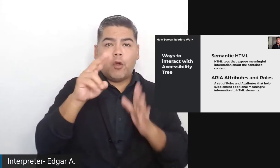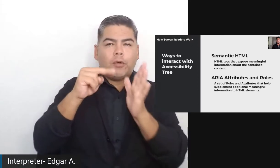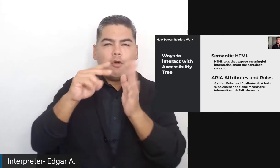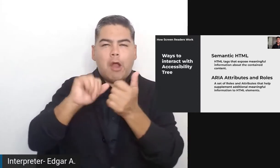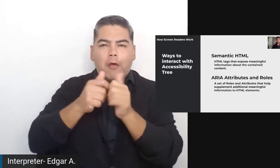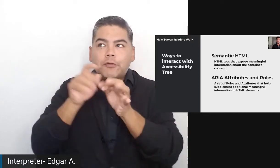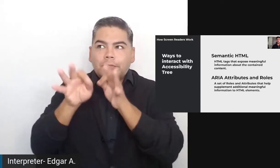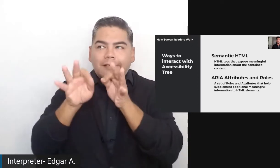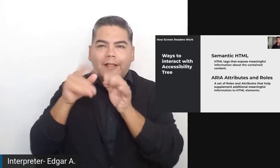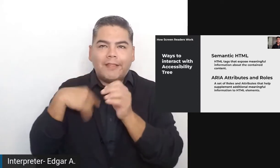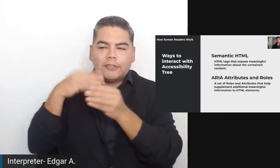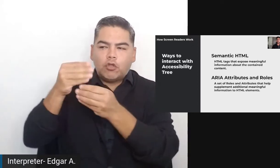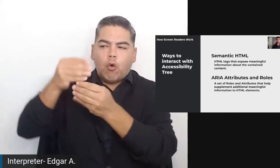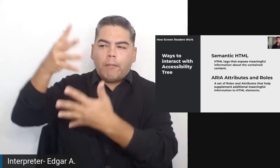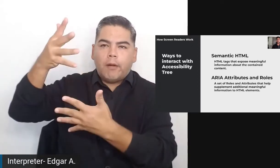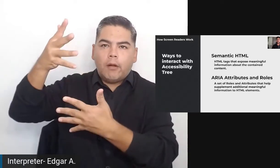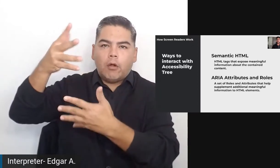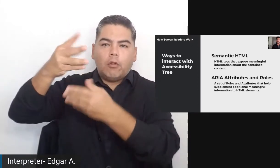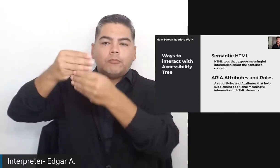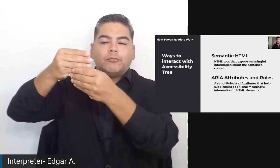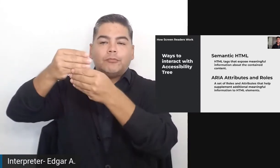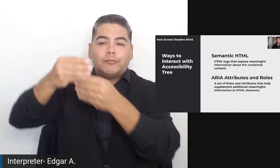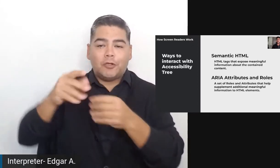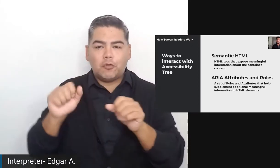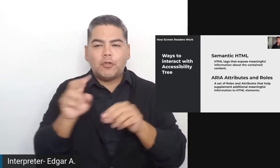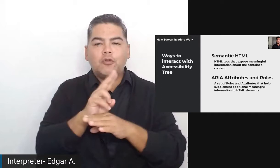You can do that by using something called ARIA Expanded.